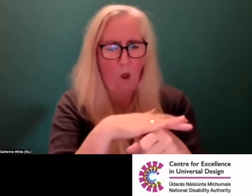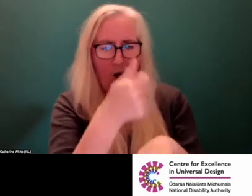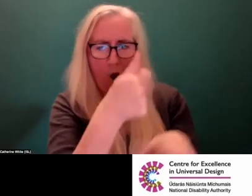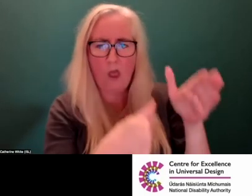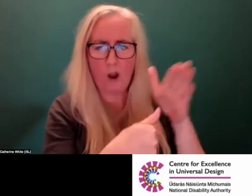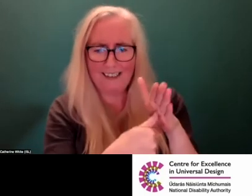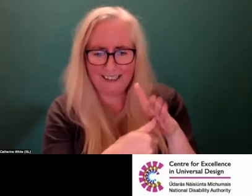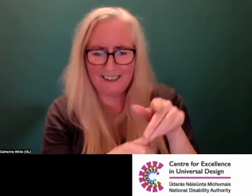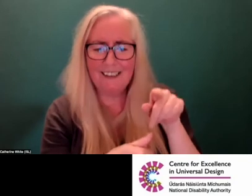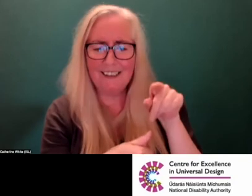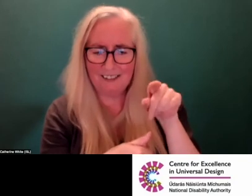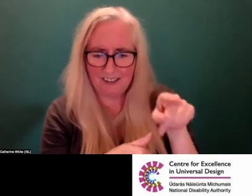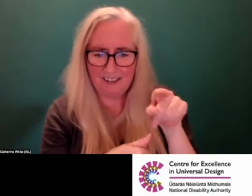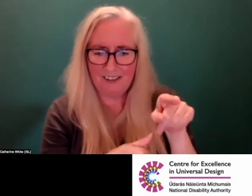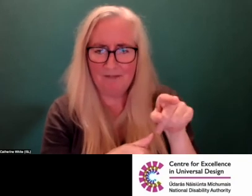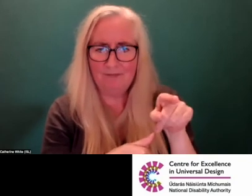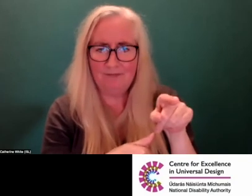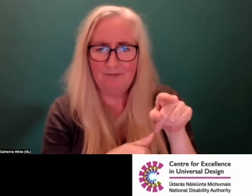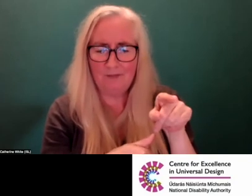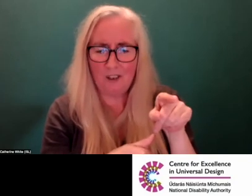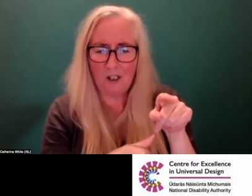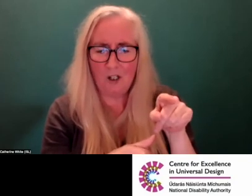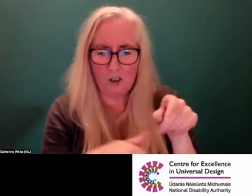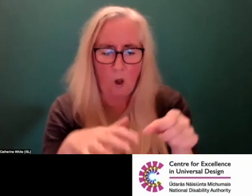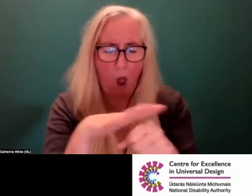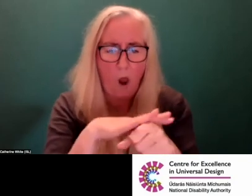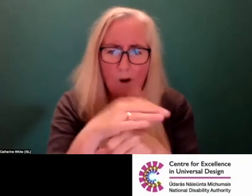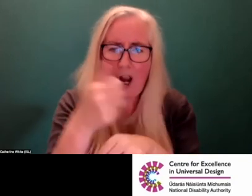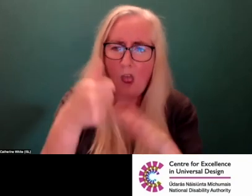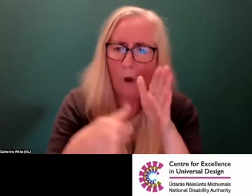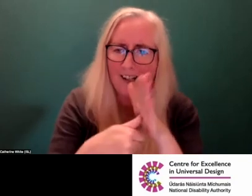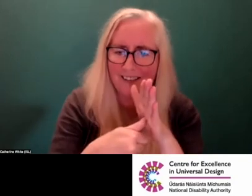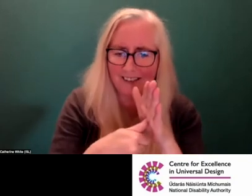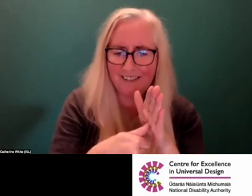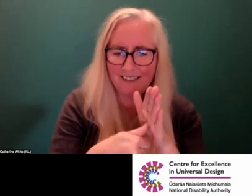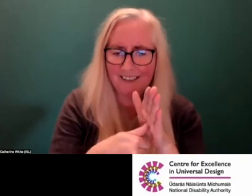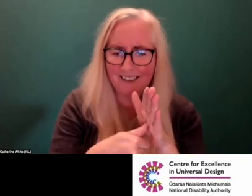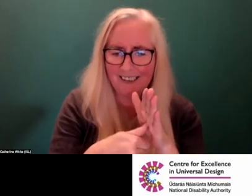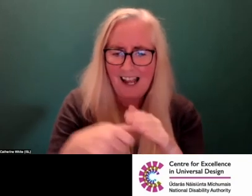authorities, then their voices will come through, but for local authorities, where